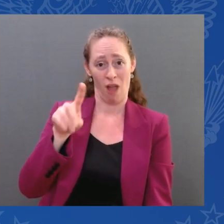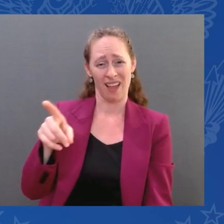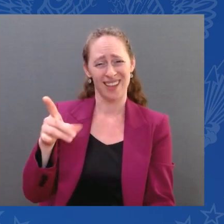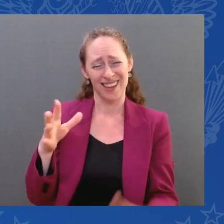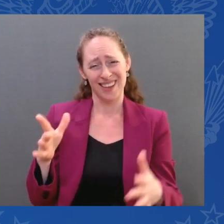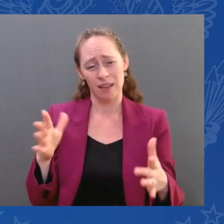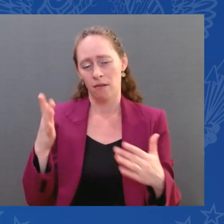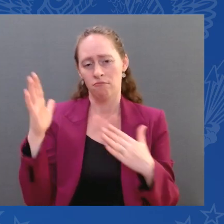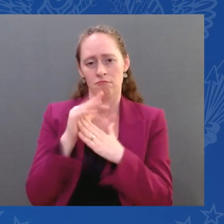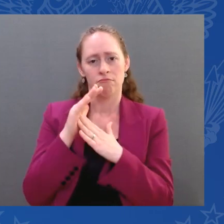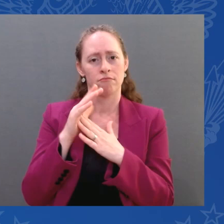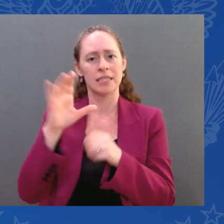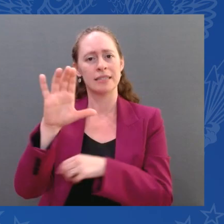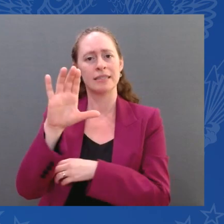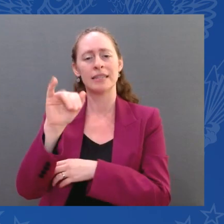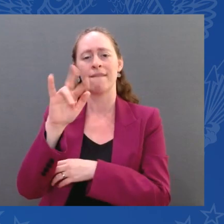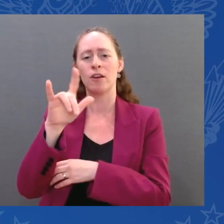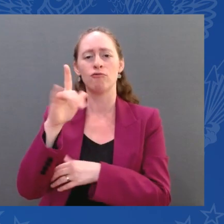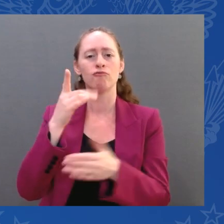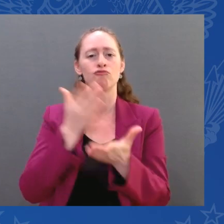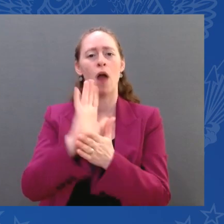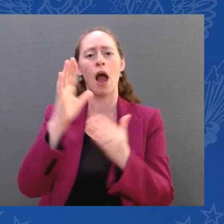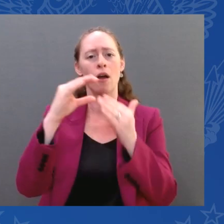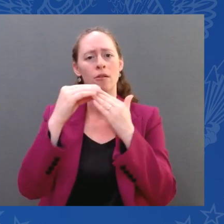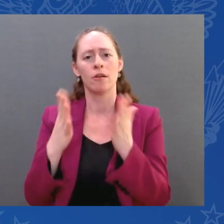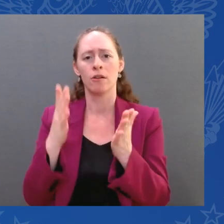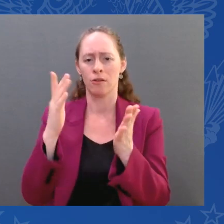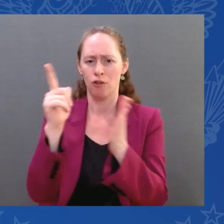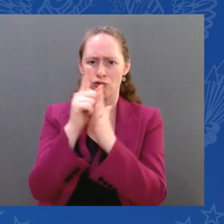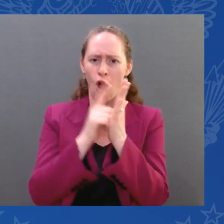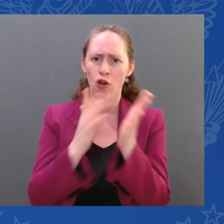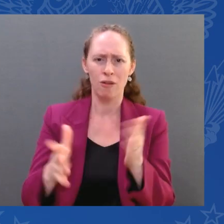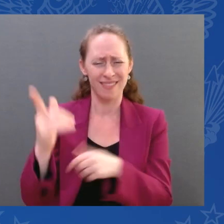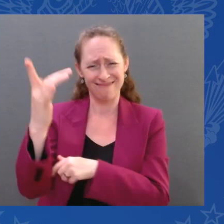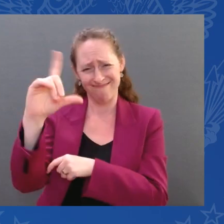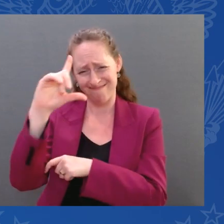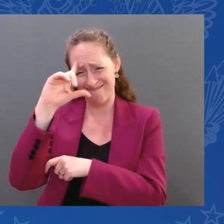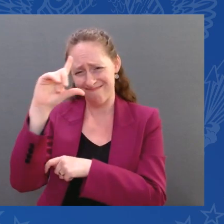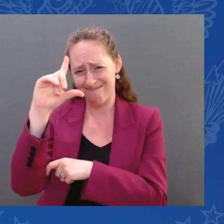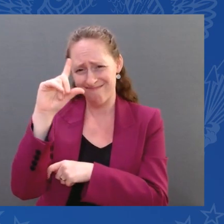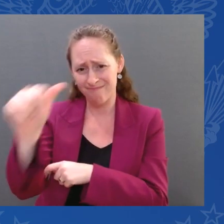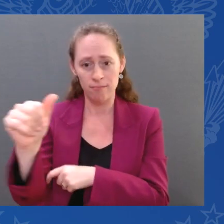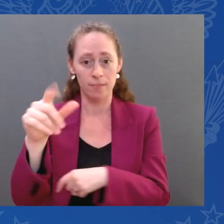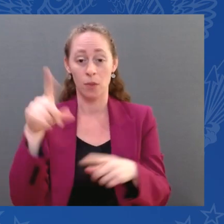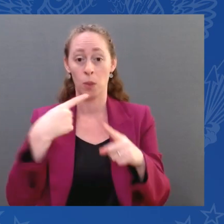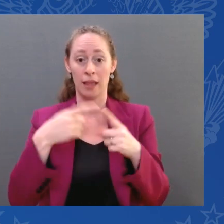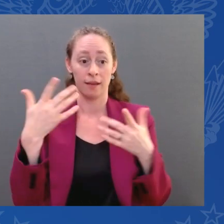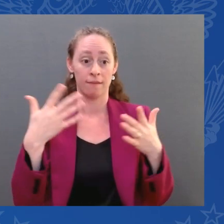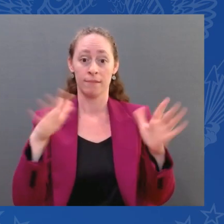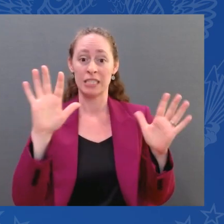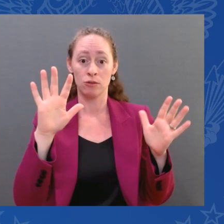and secured the right to vote. He went on to be elected as one of the first African-American Alabama state legislature since Reconstruction.